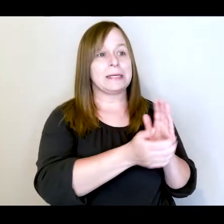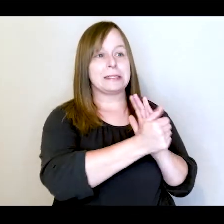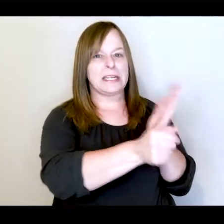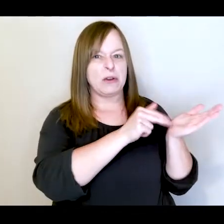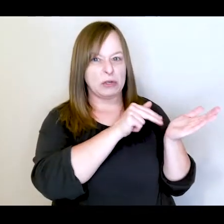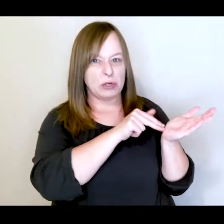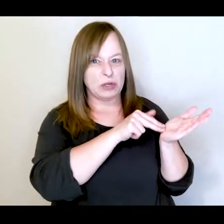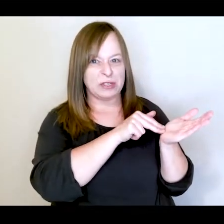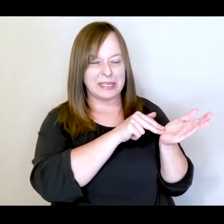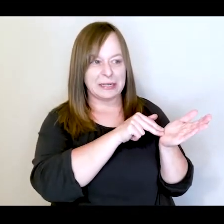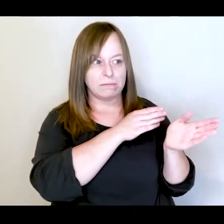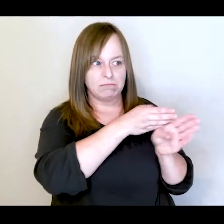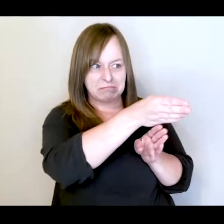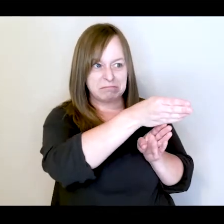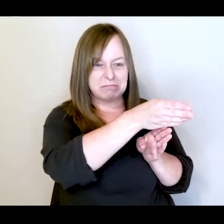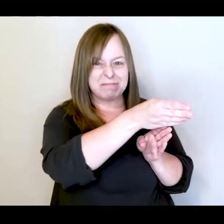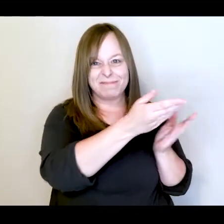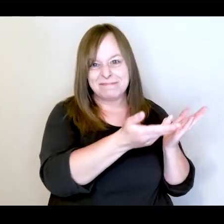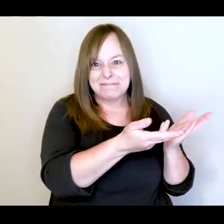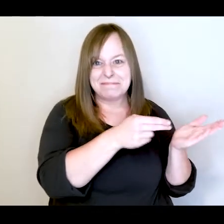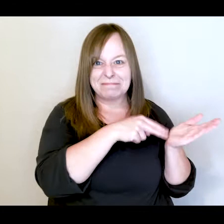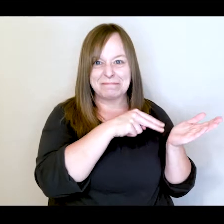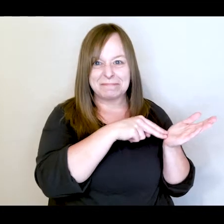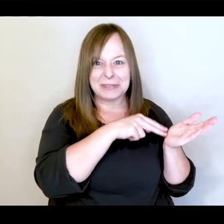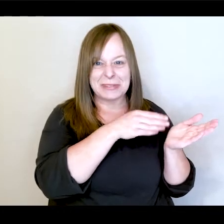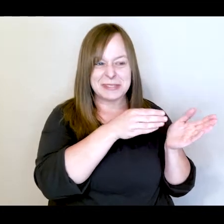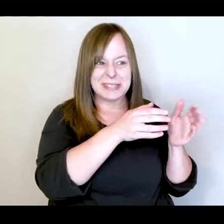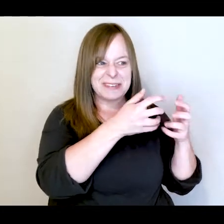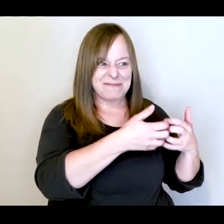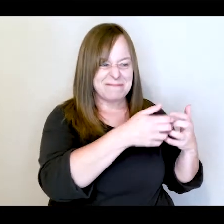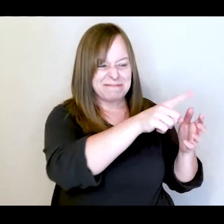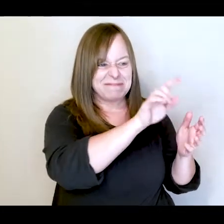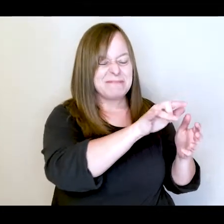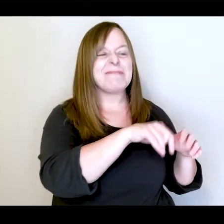Skilled nursing, hence the name skilled nursing facility, which is the